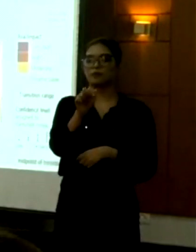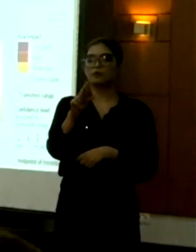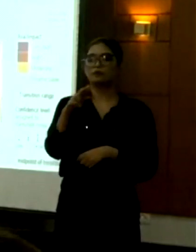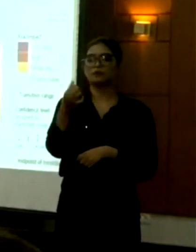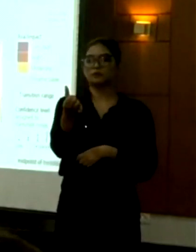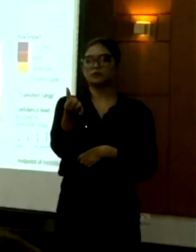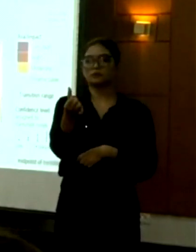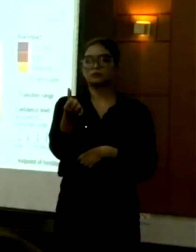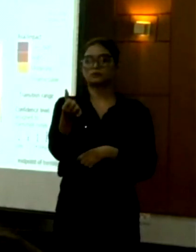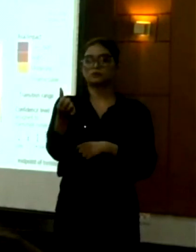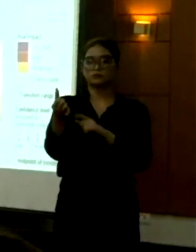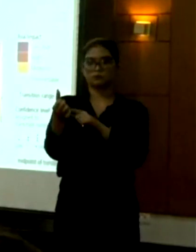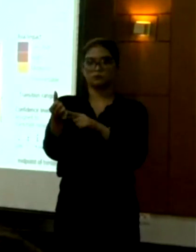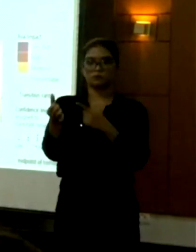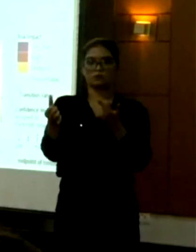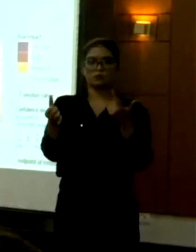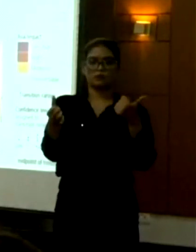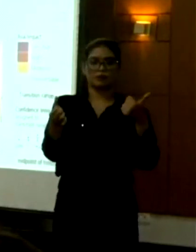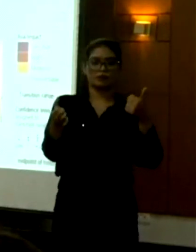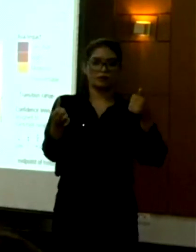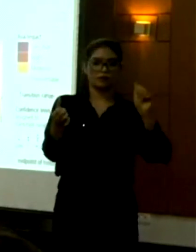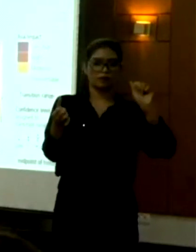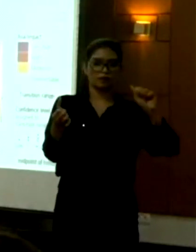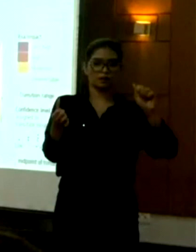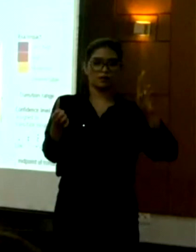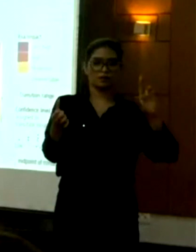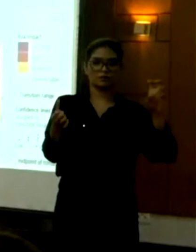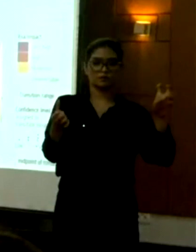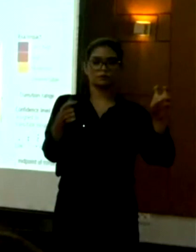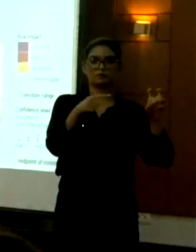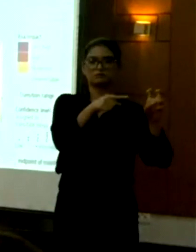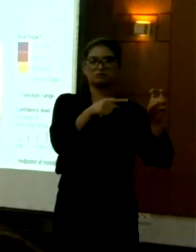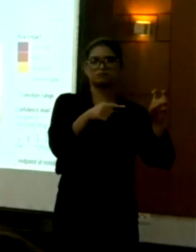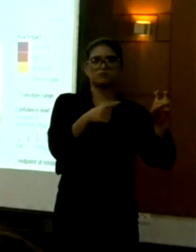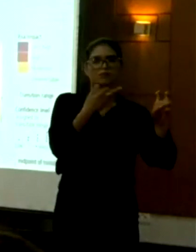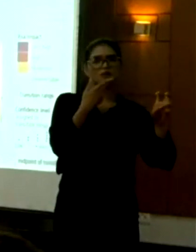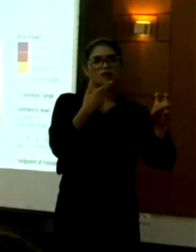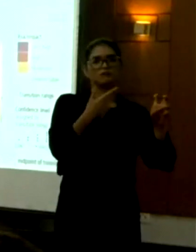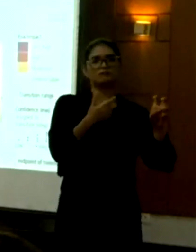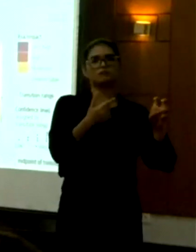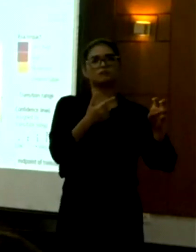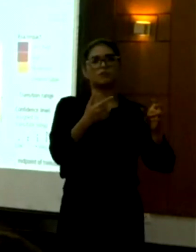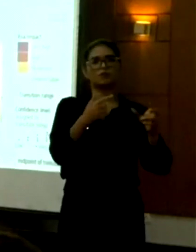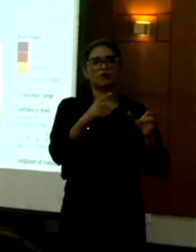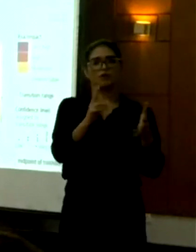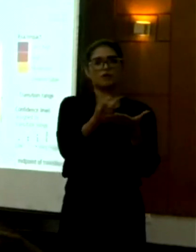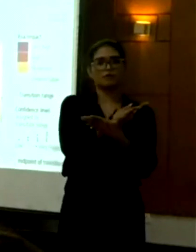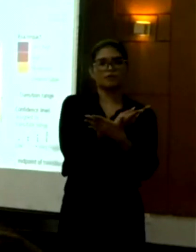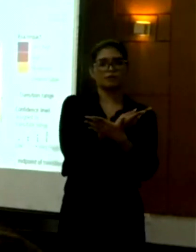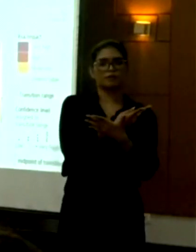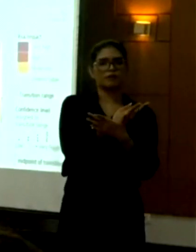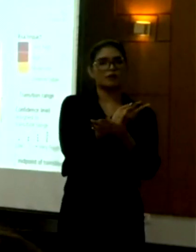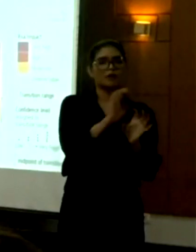we listened a lot that the impacts of extreme events will be much more significant in two thousand and fifty years from now, that's it